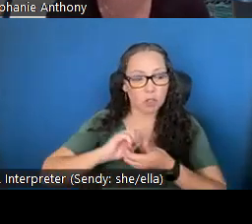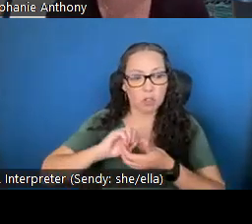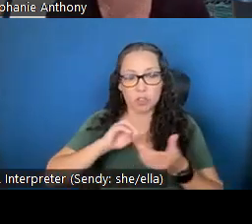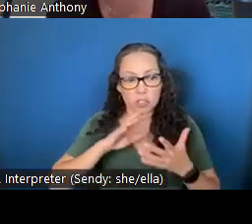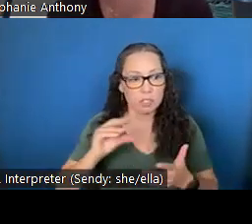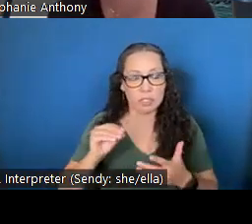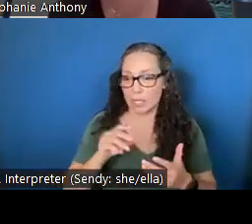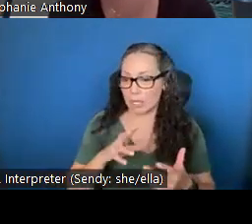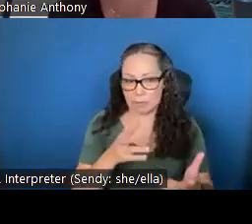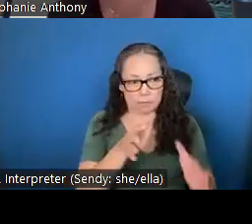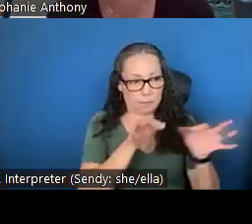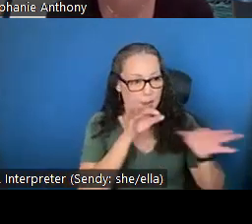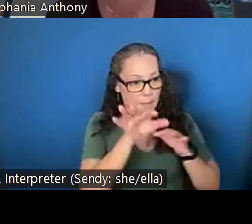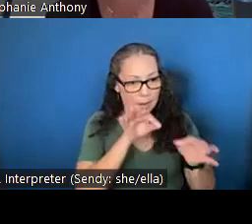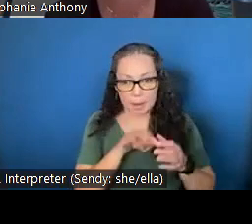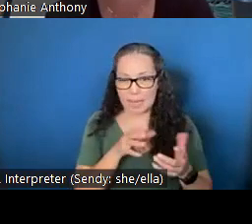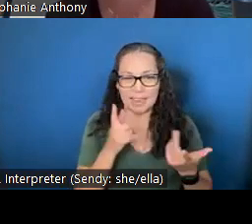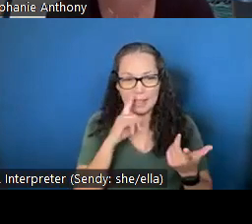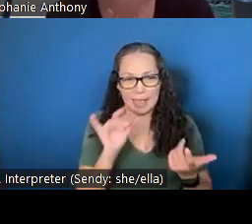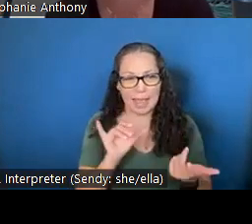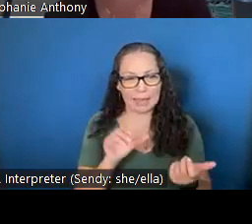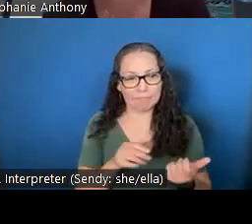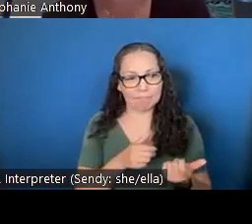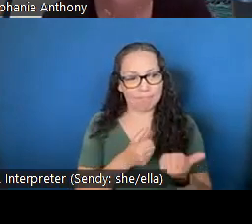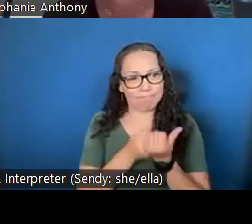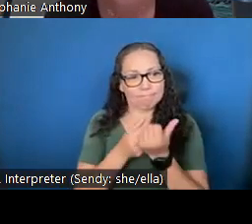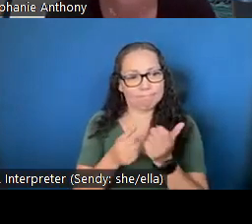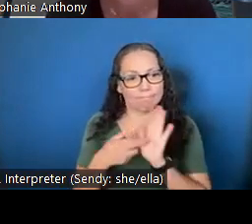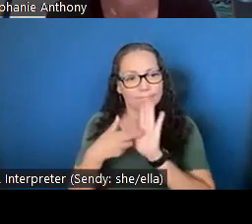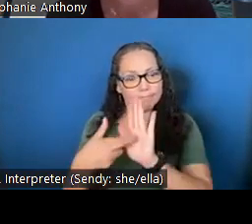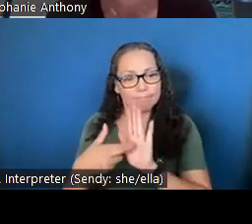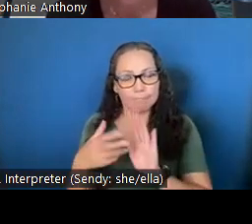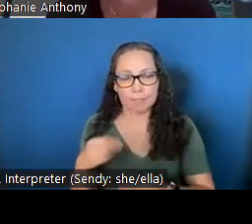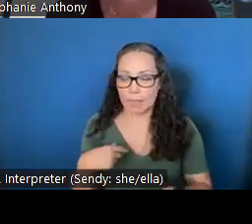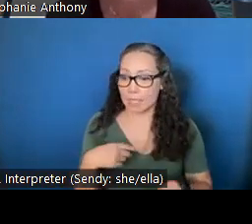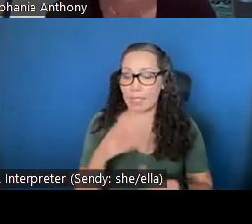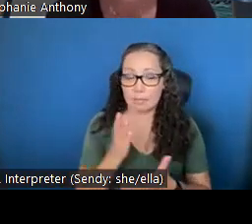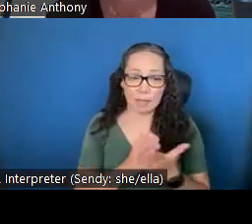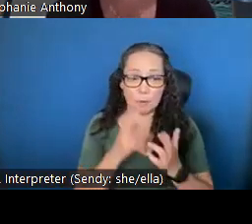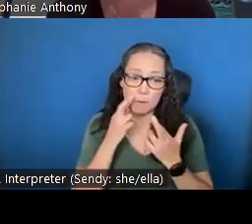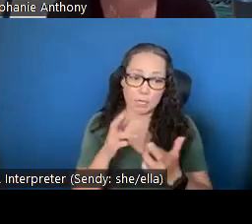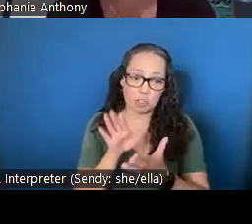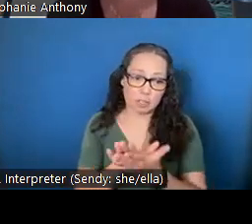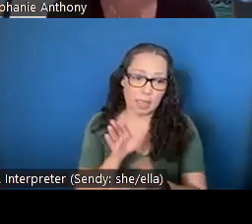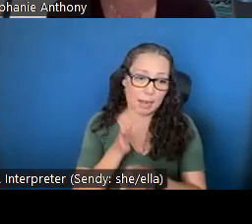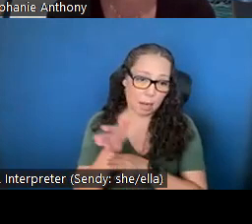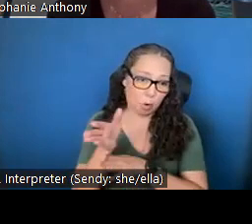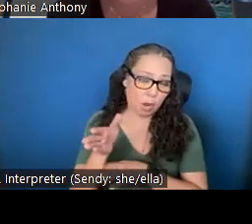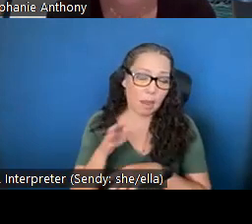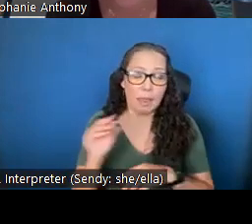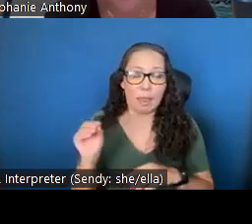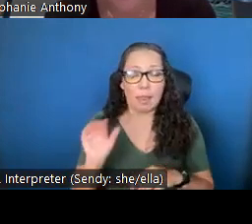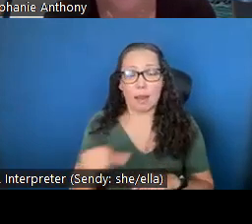adrc model so some recommendations in that area um we you know on the second one Wilson mentioned